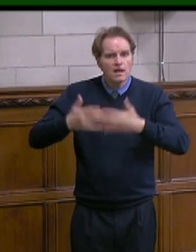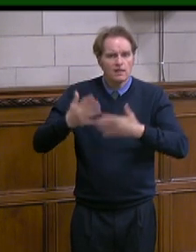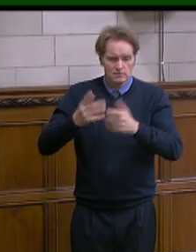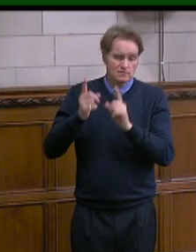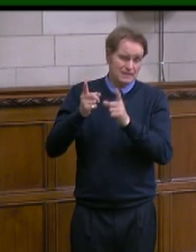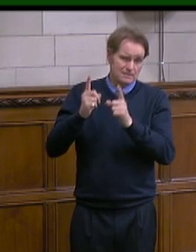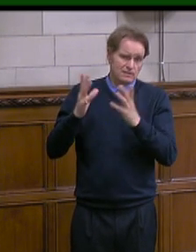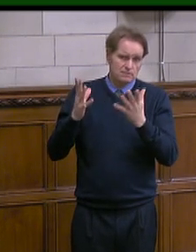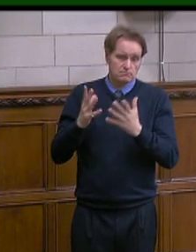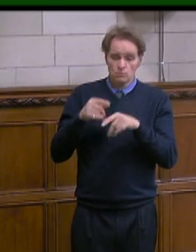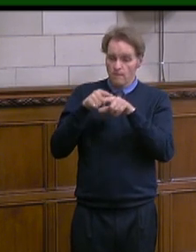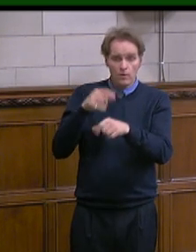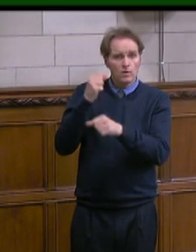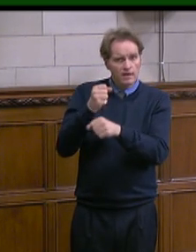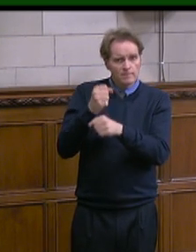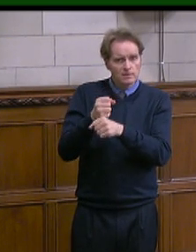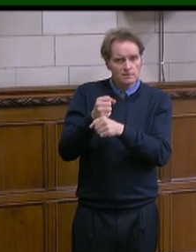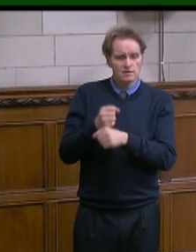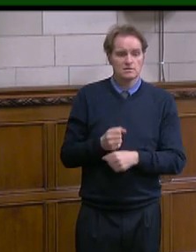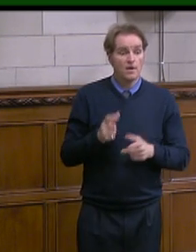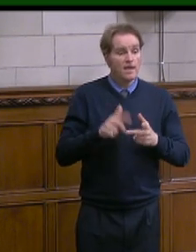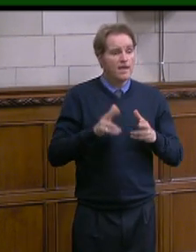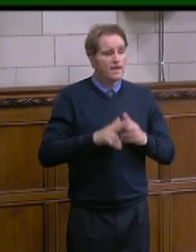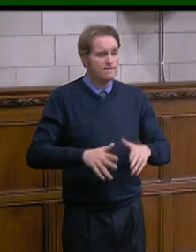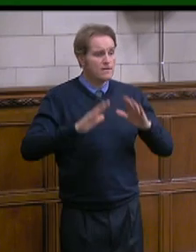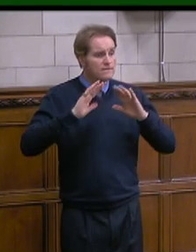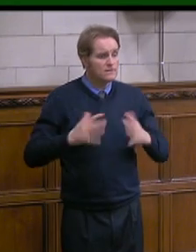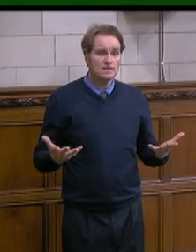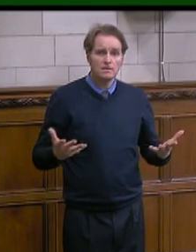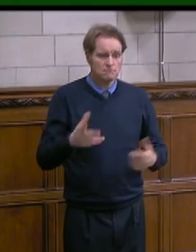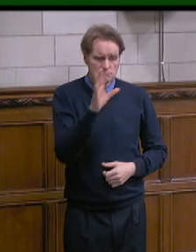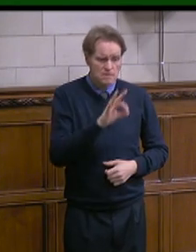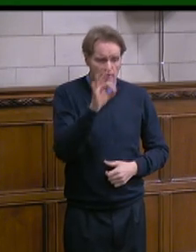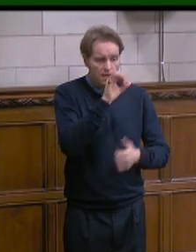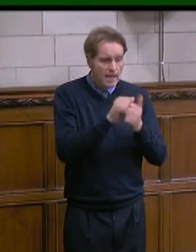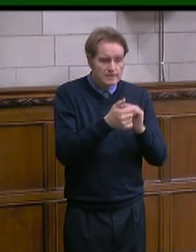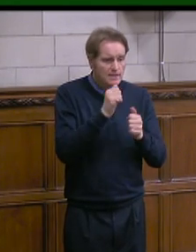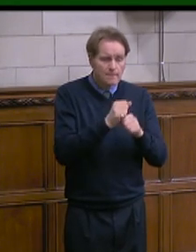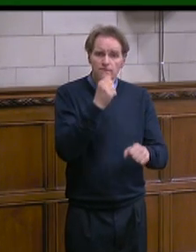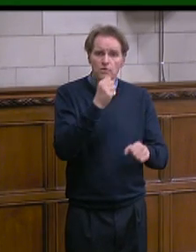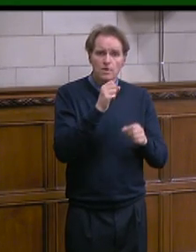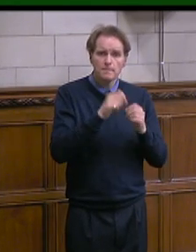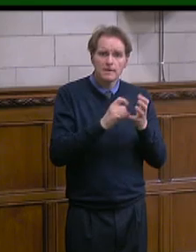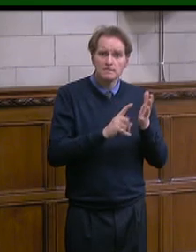If we do not give British Sign Language an examination, it just will not be counted and will not be taught.